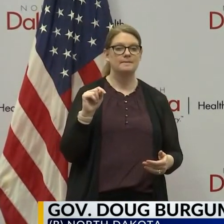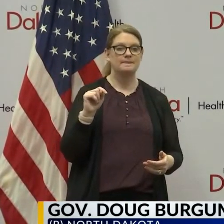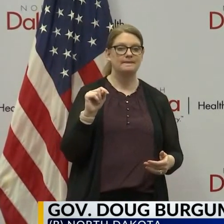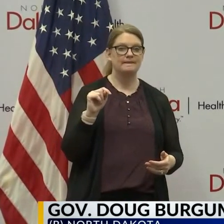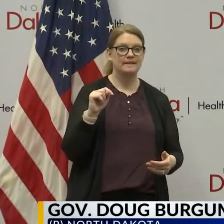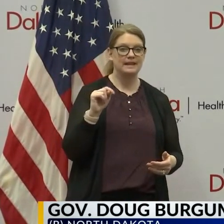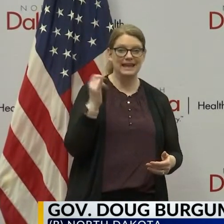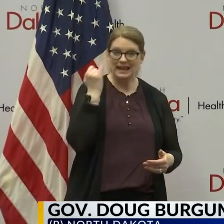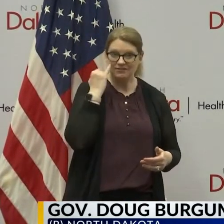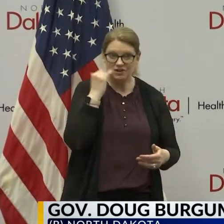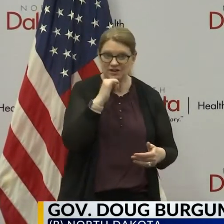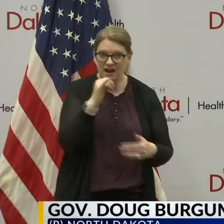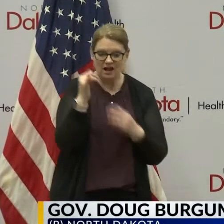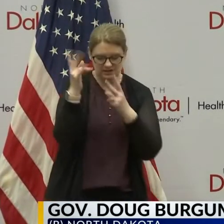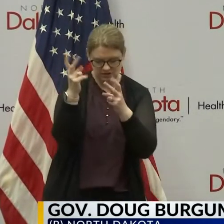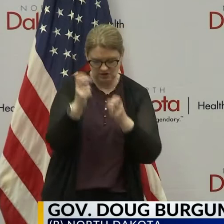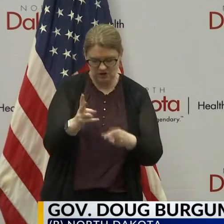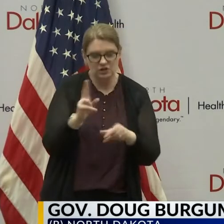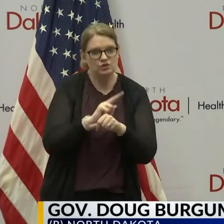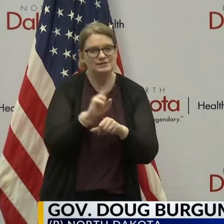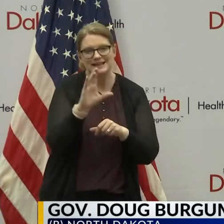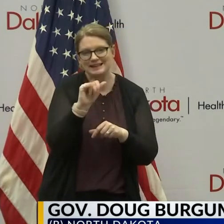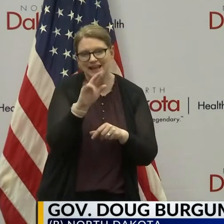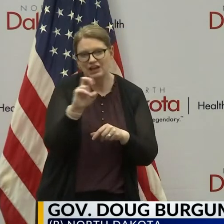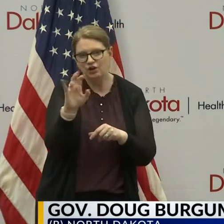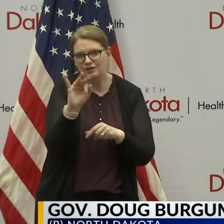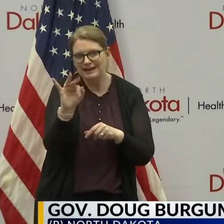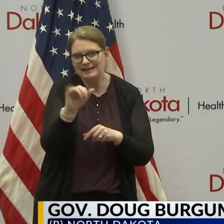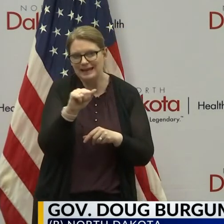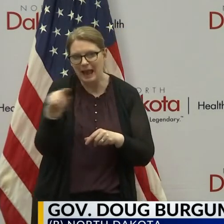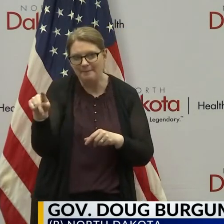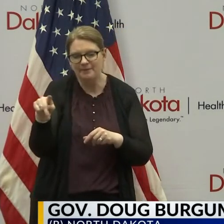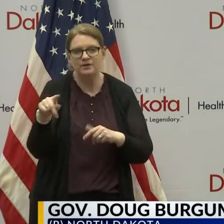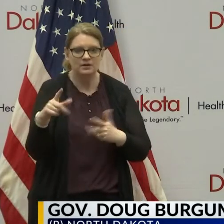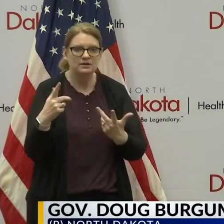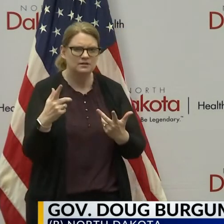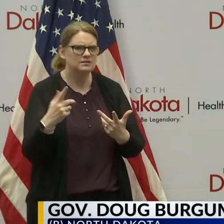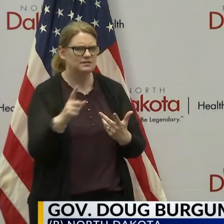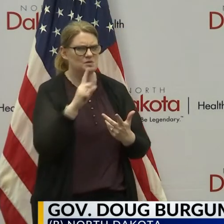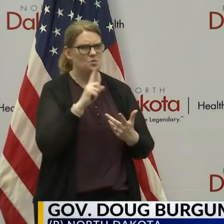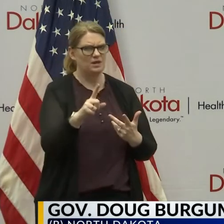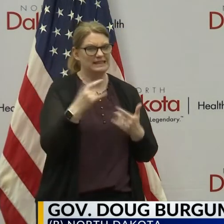Governor: THANK YOU MYLAN TUBBY. AS SHE SAID AT THE AND AGAIN,